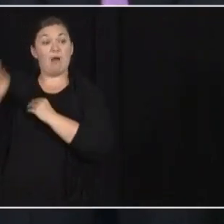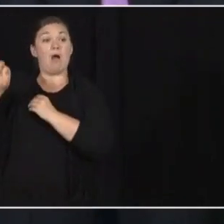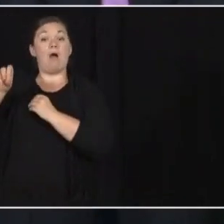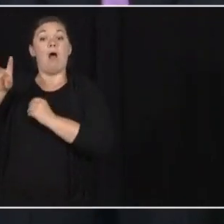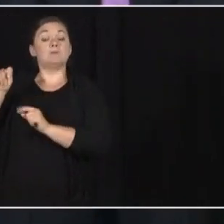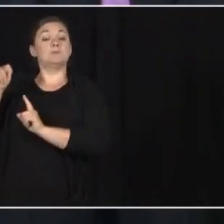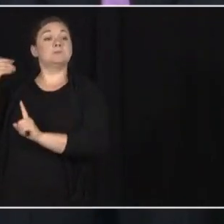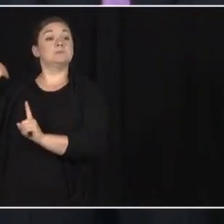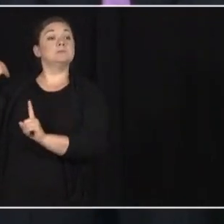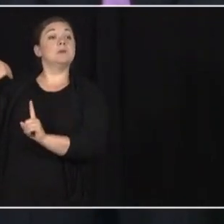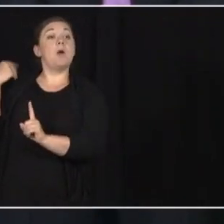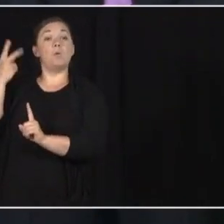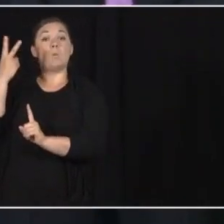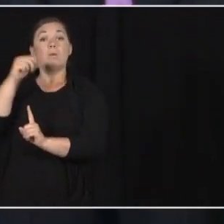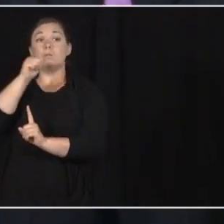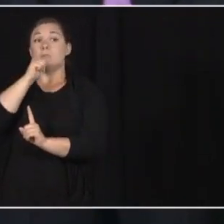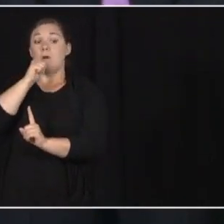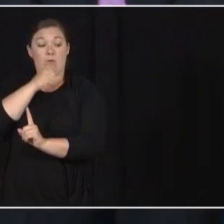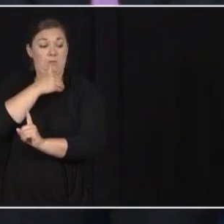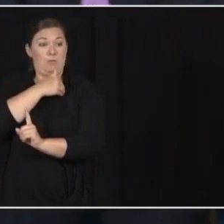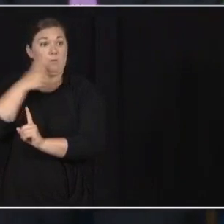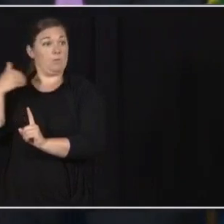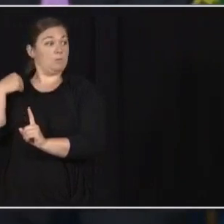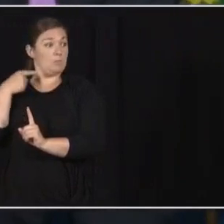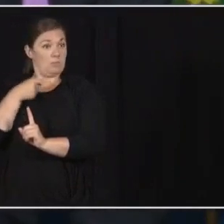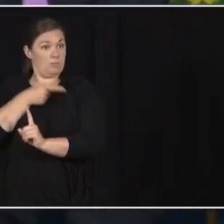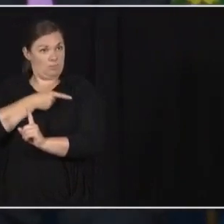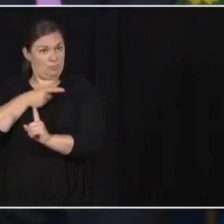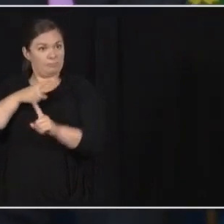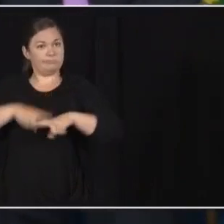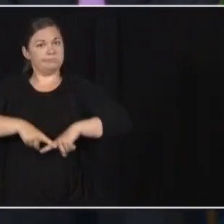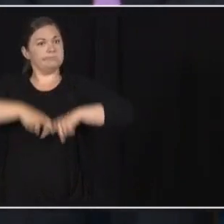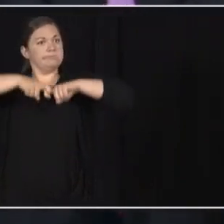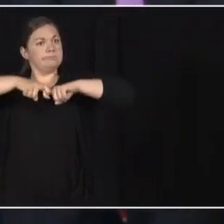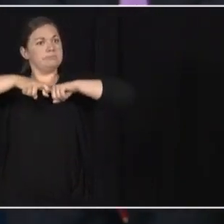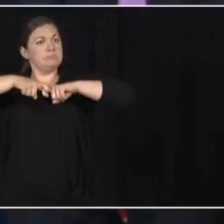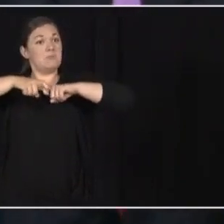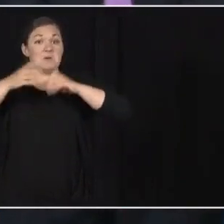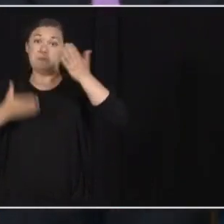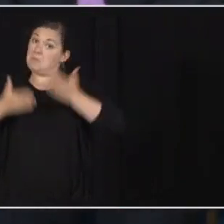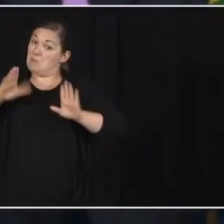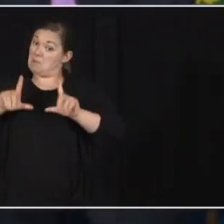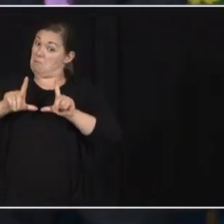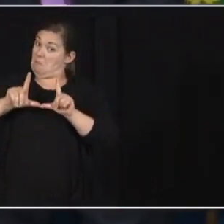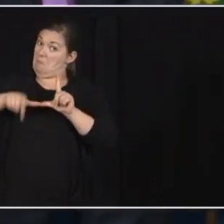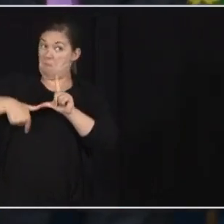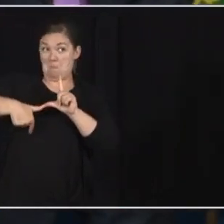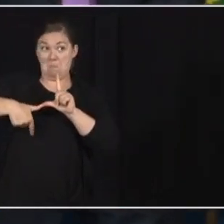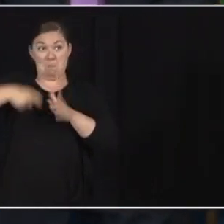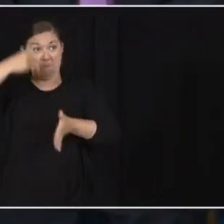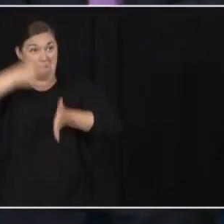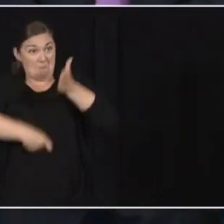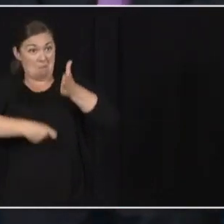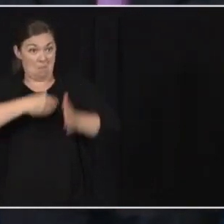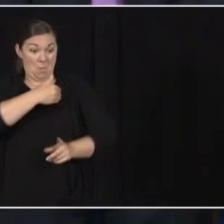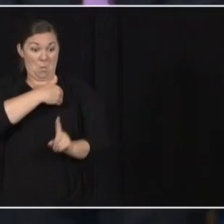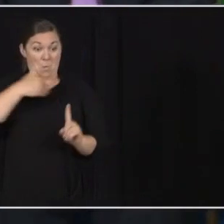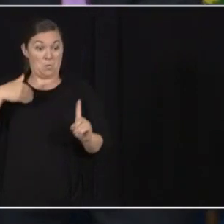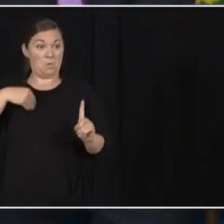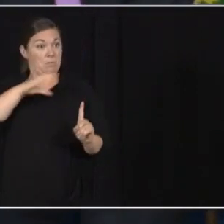My follow-up question is about a story. They have been suspended but the move to revoke their